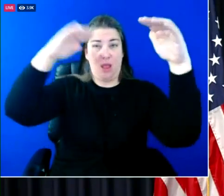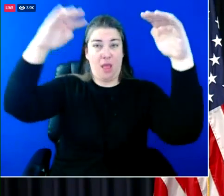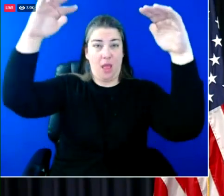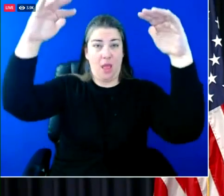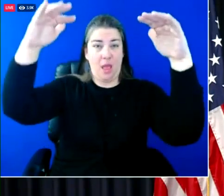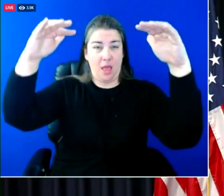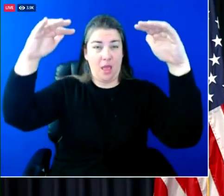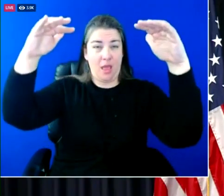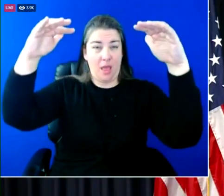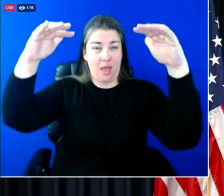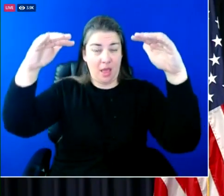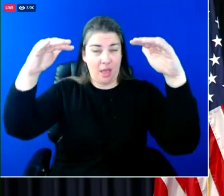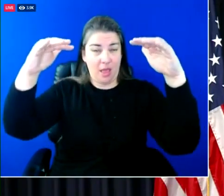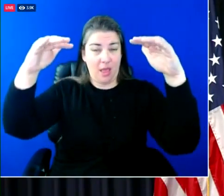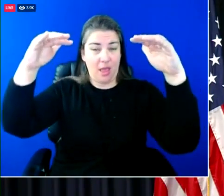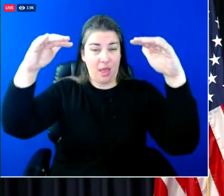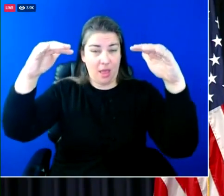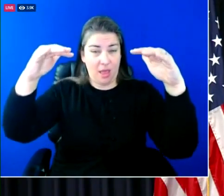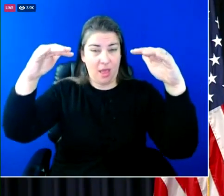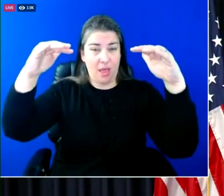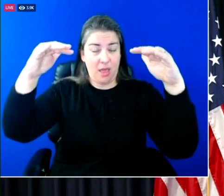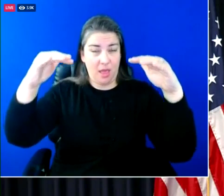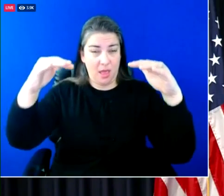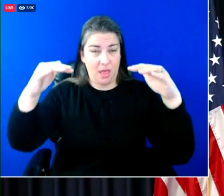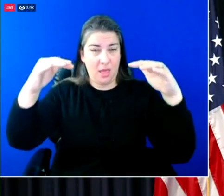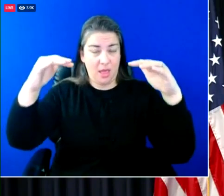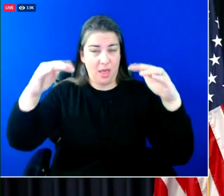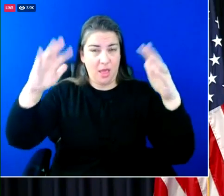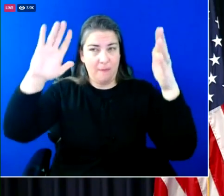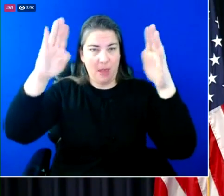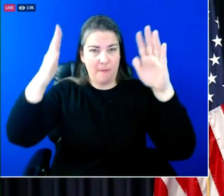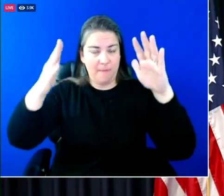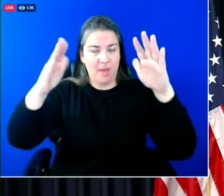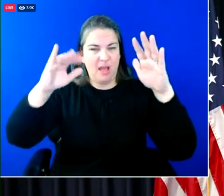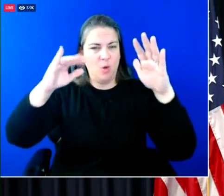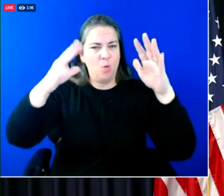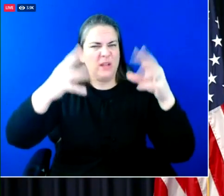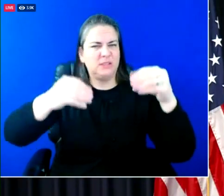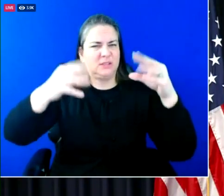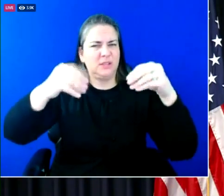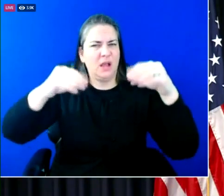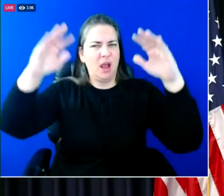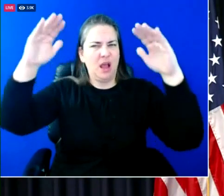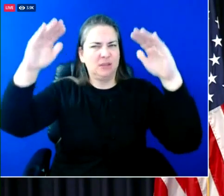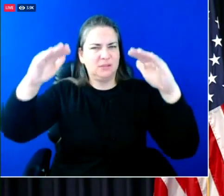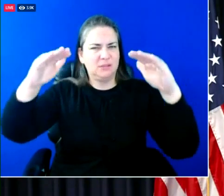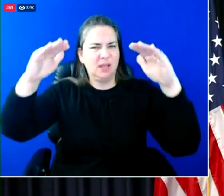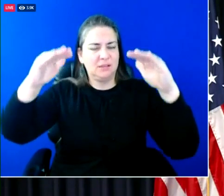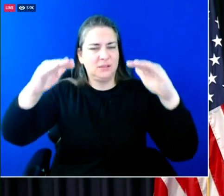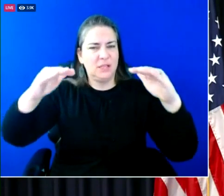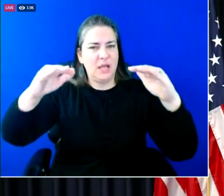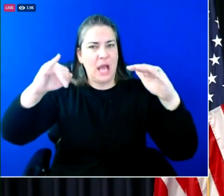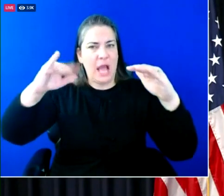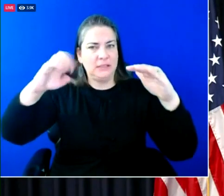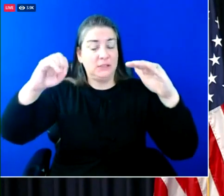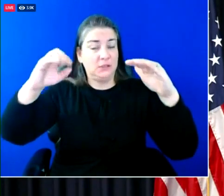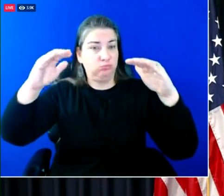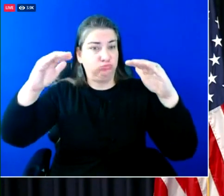a zit falls to the ground and it can come in ice, rain, snow on an impact us